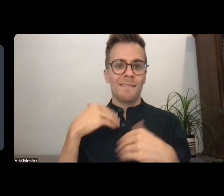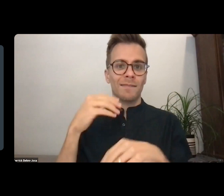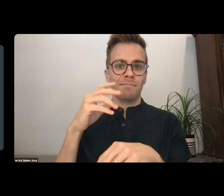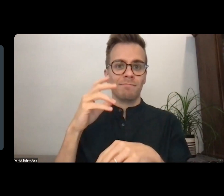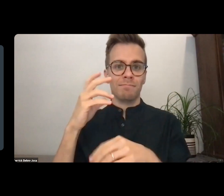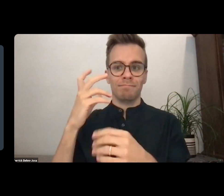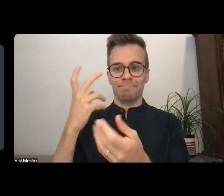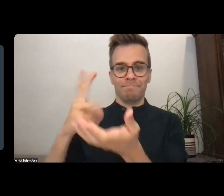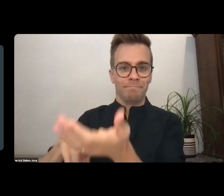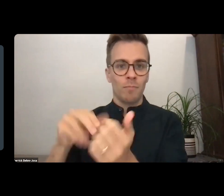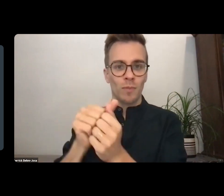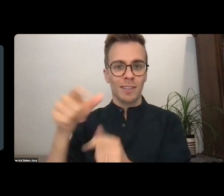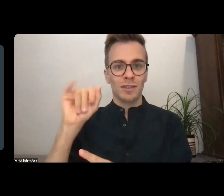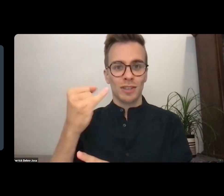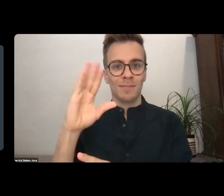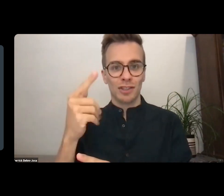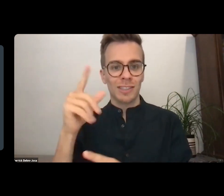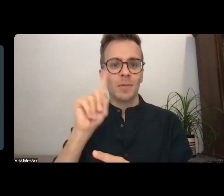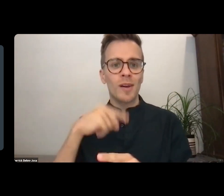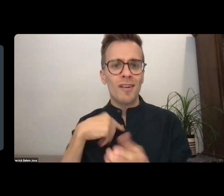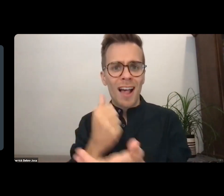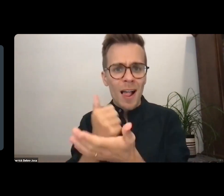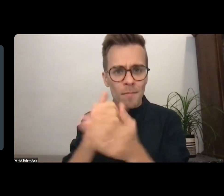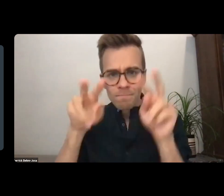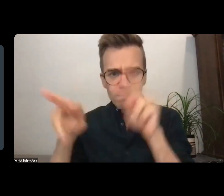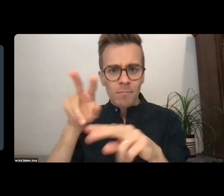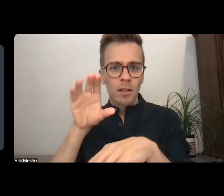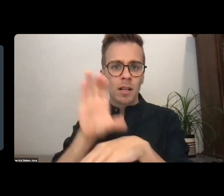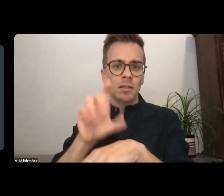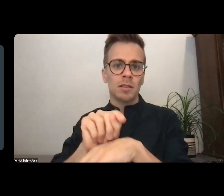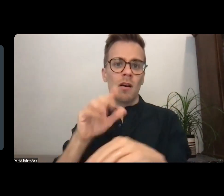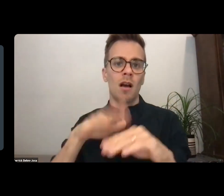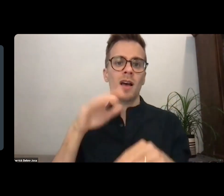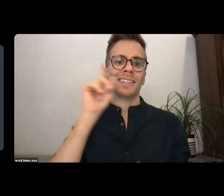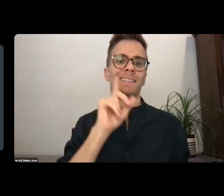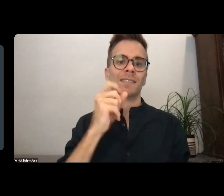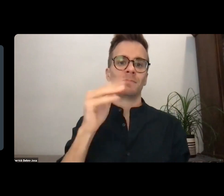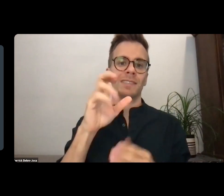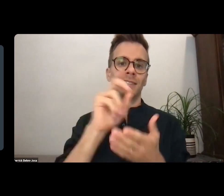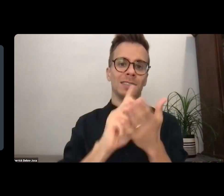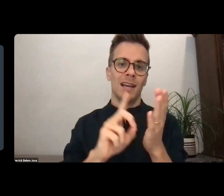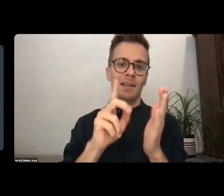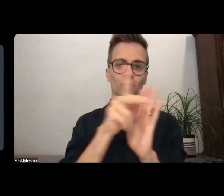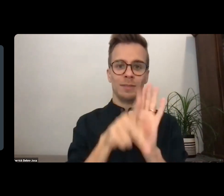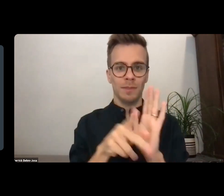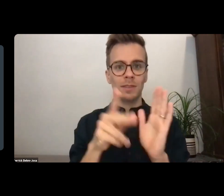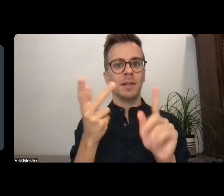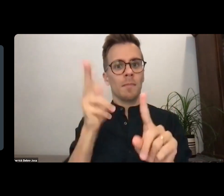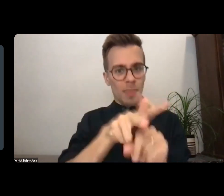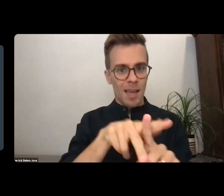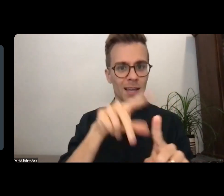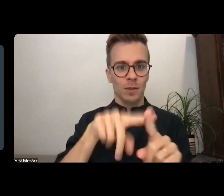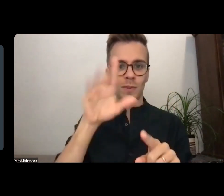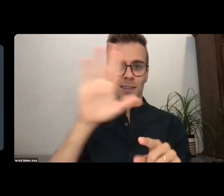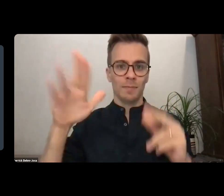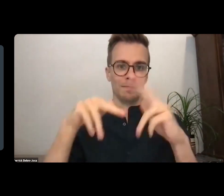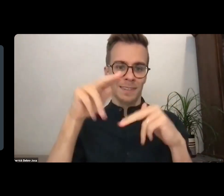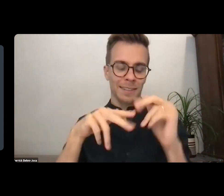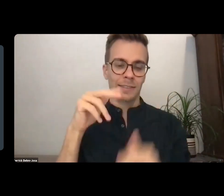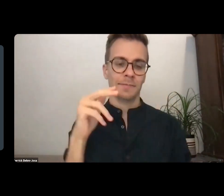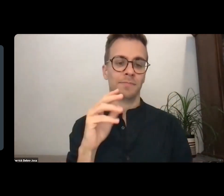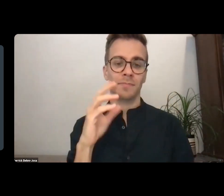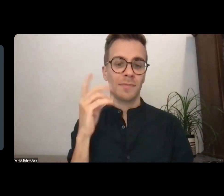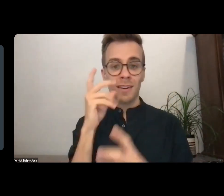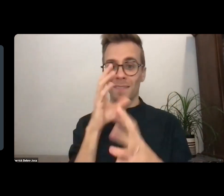So, we're fortunate to have this partnership with JBG Smith and their willingness to invest